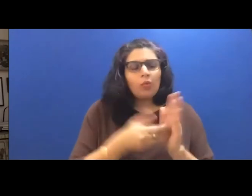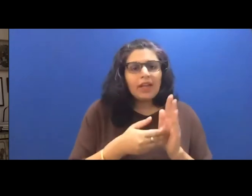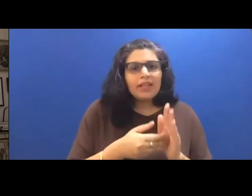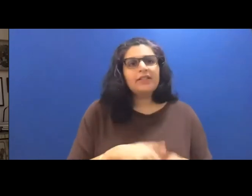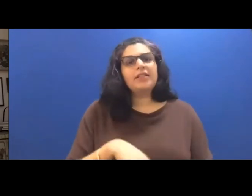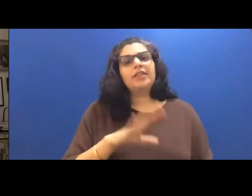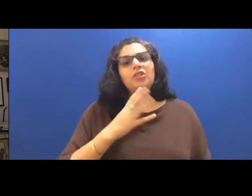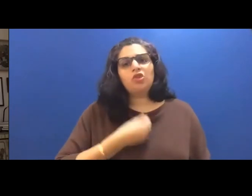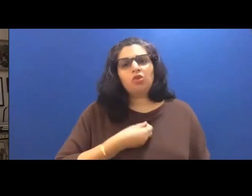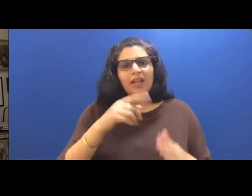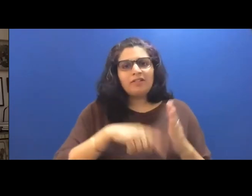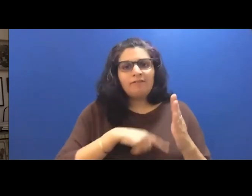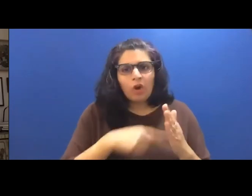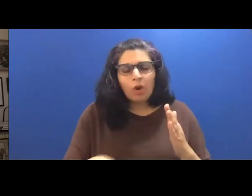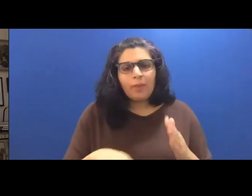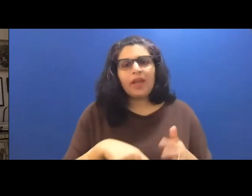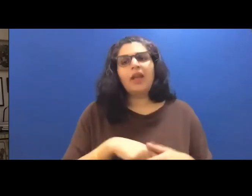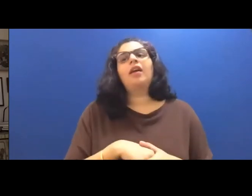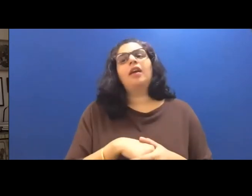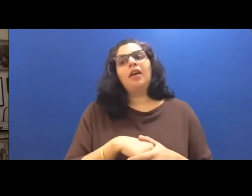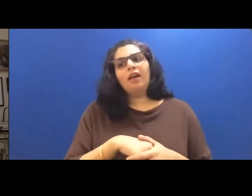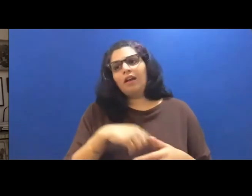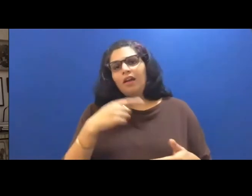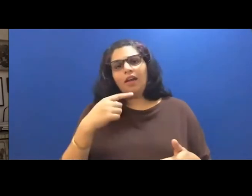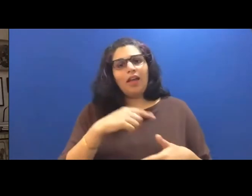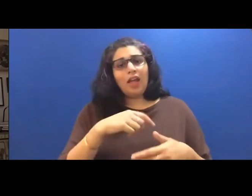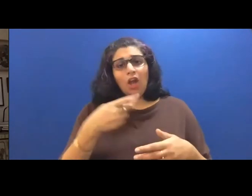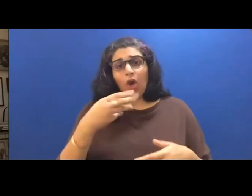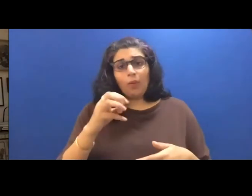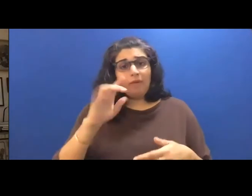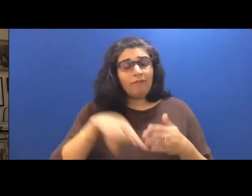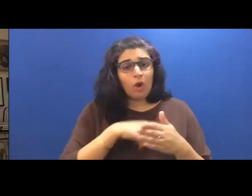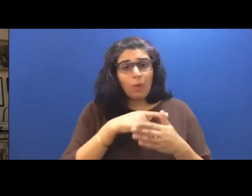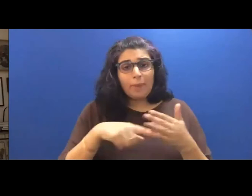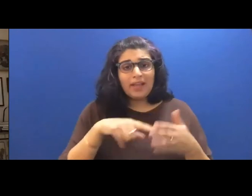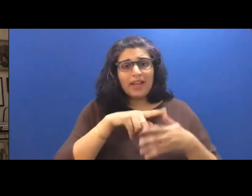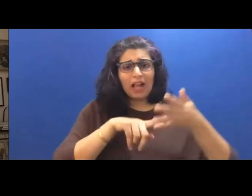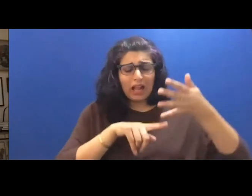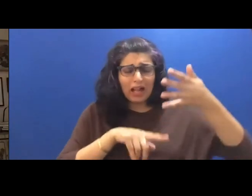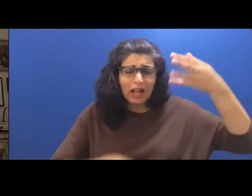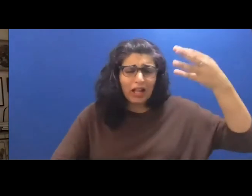and or misogynist will be flagged and the person will be removed from this event. We